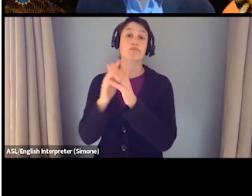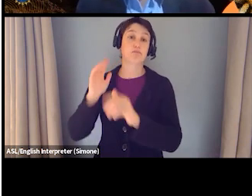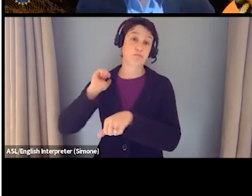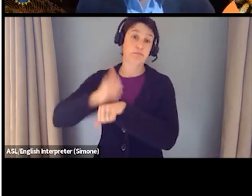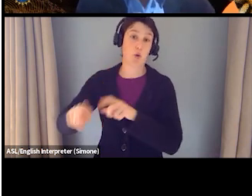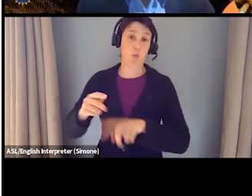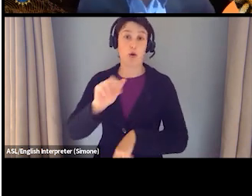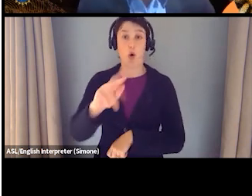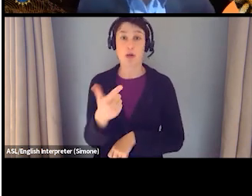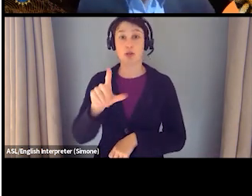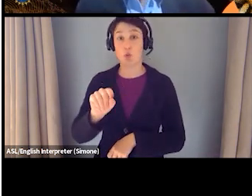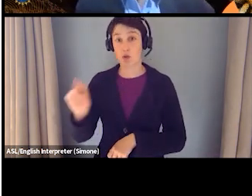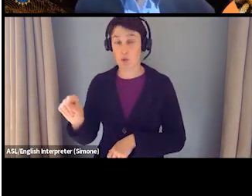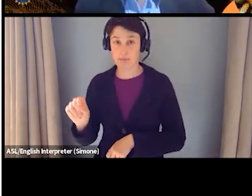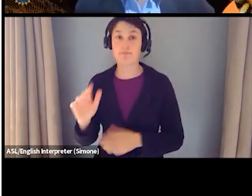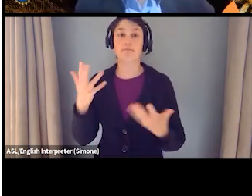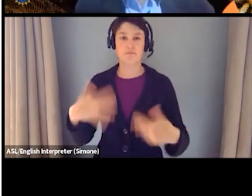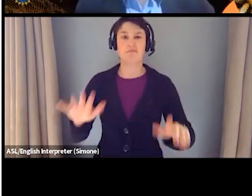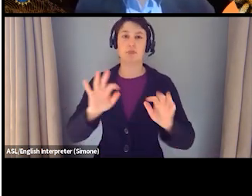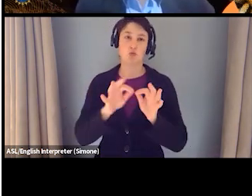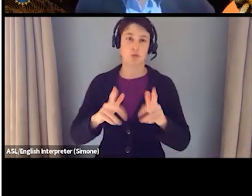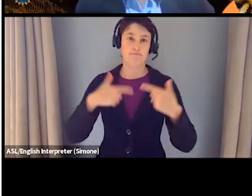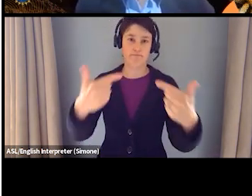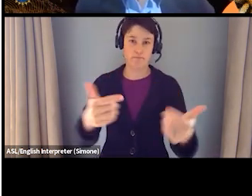It basically states that if an award after one year